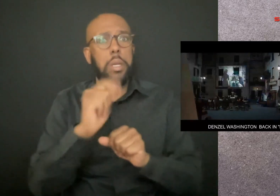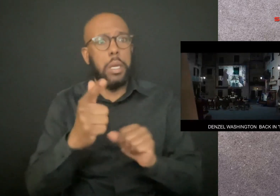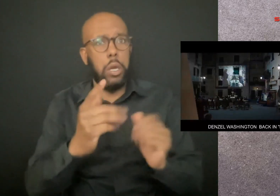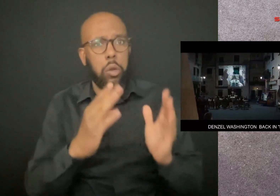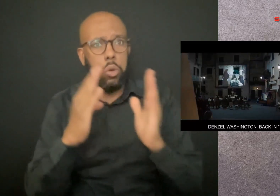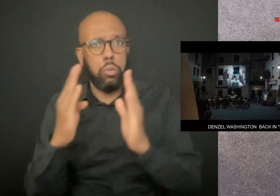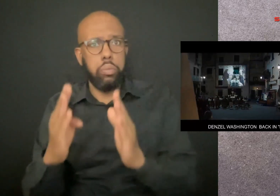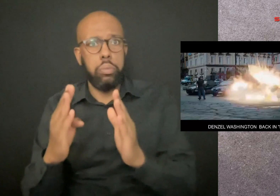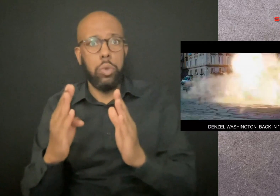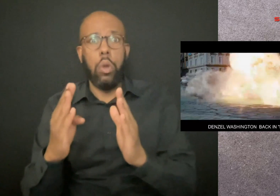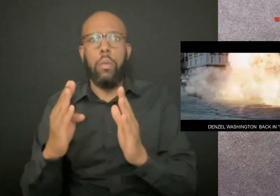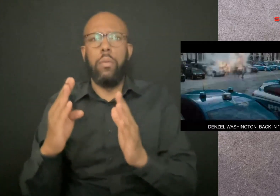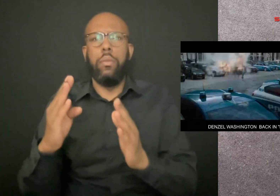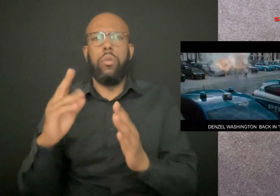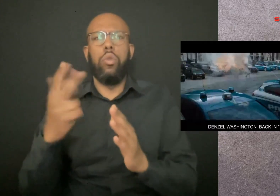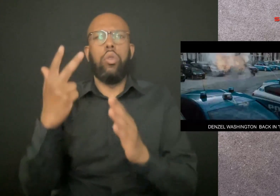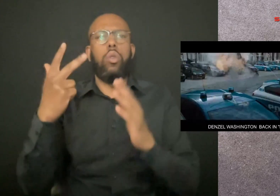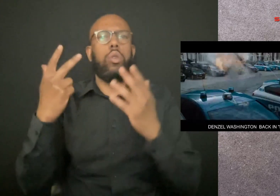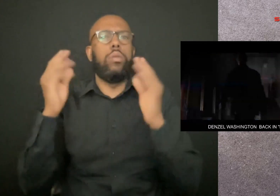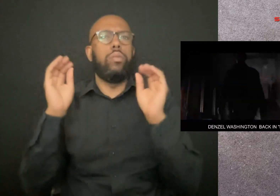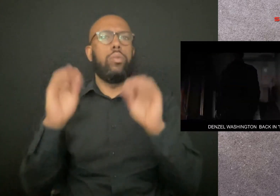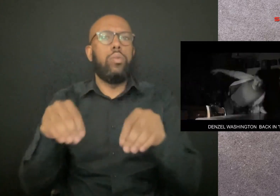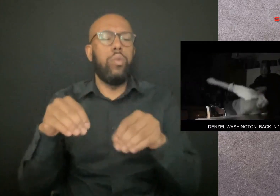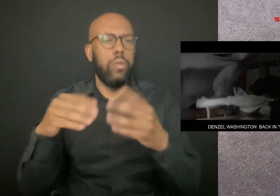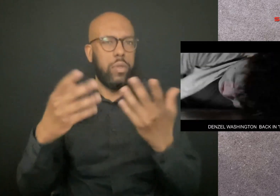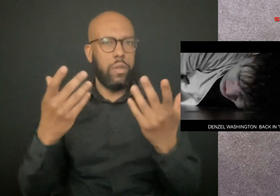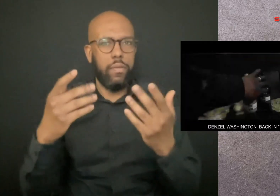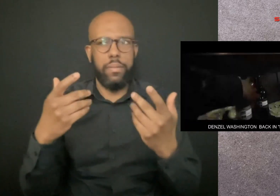and now five years later the third installment hits the big screen.